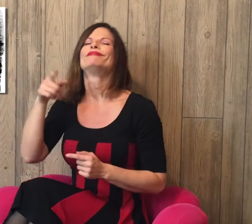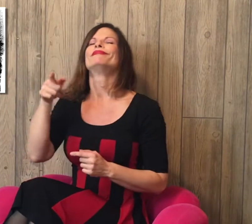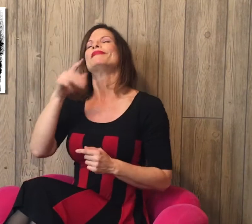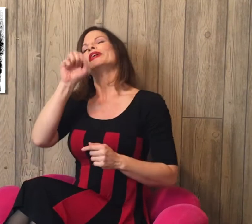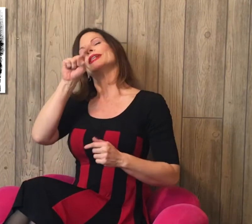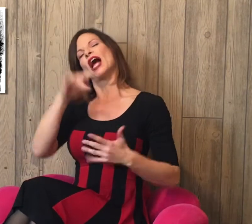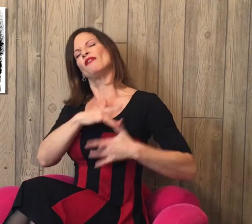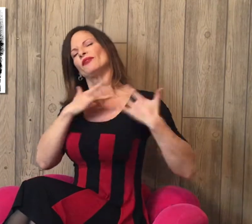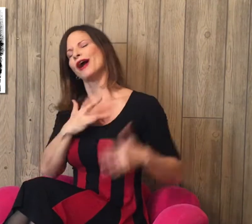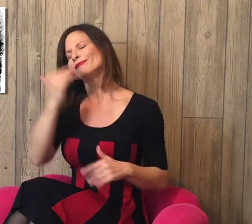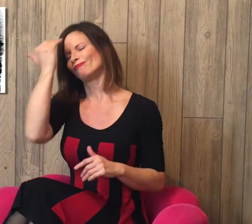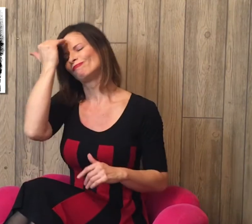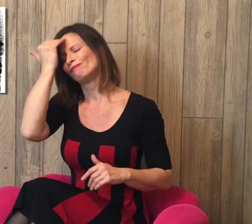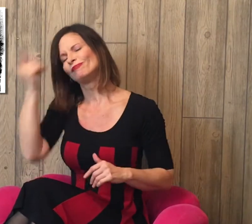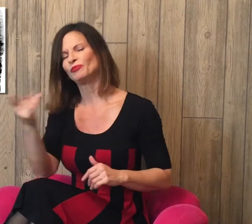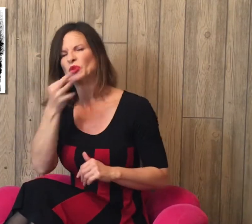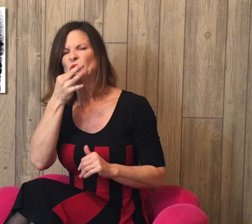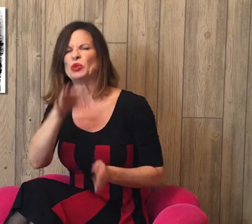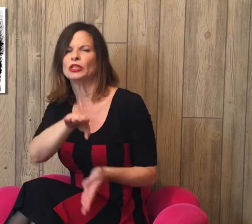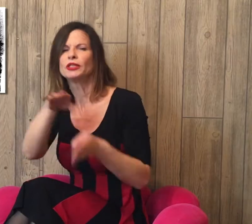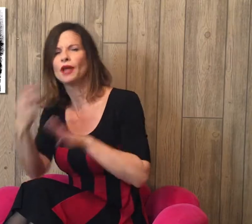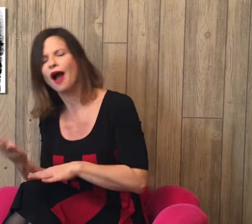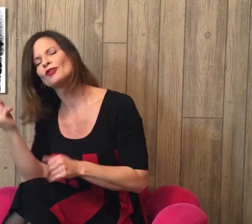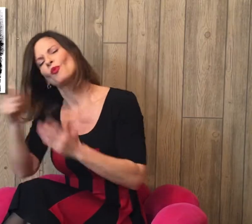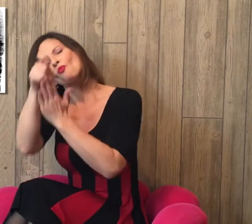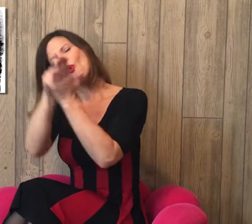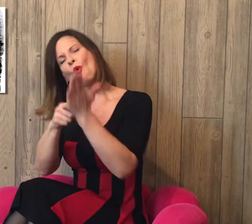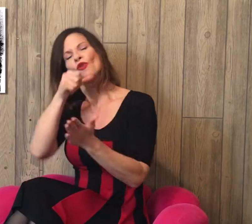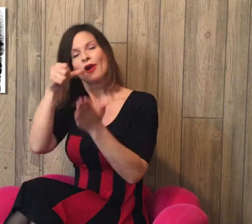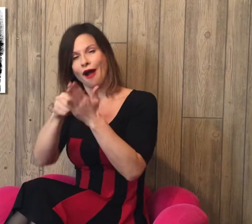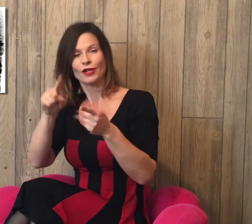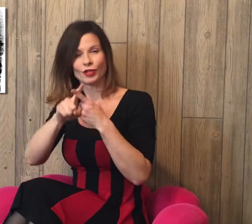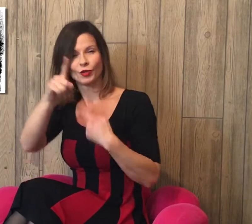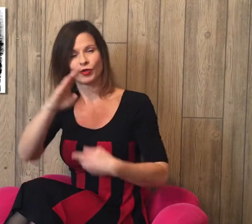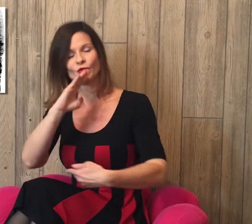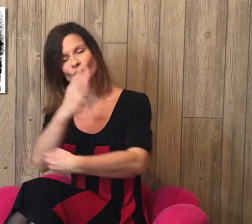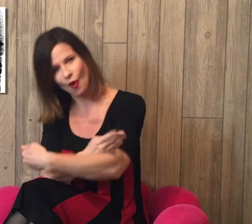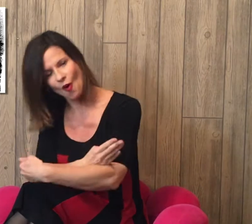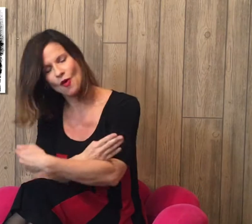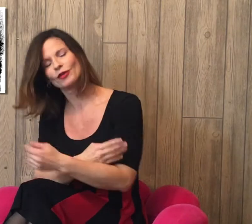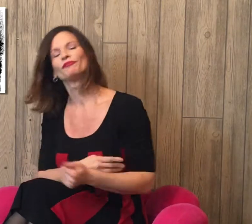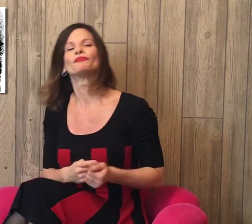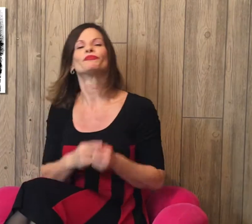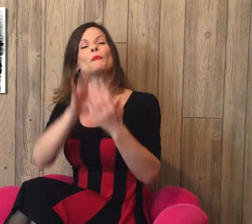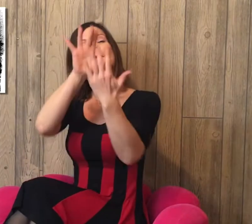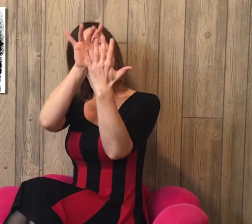It was then when St. Valentine knew his time was coming to an end, and wrote a letter to his own daughter.